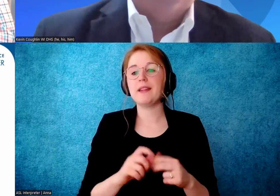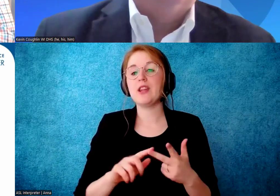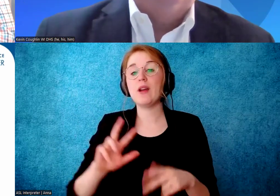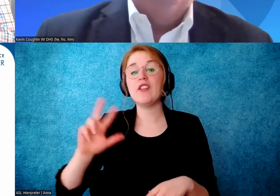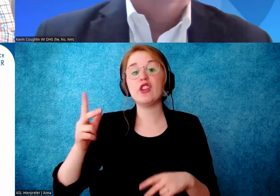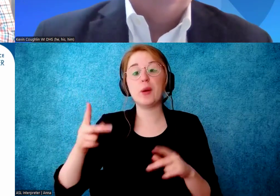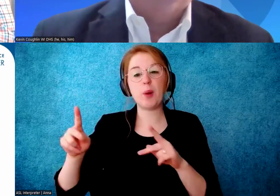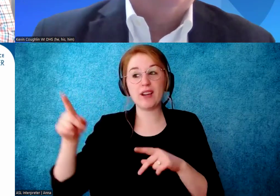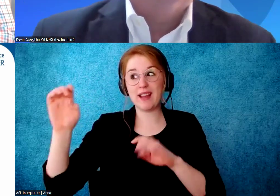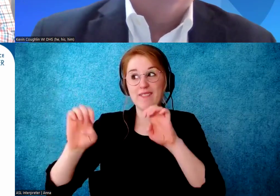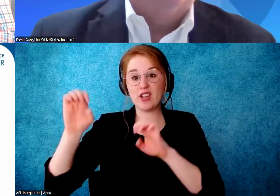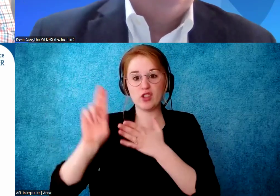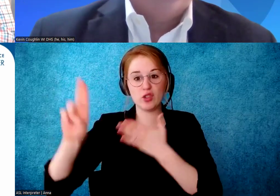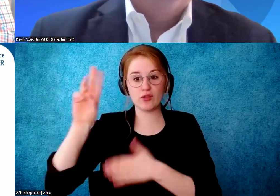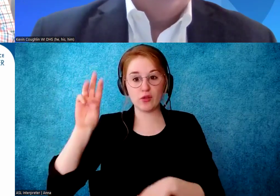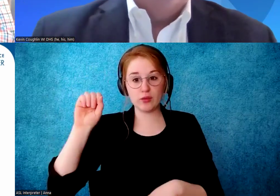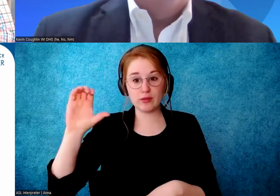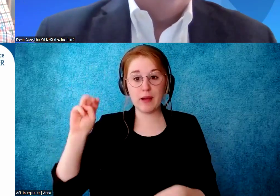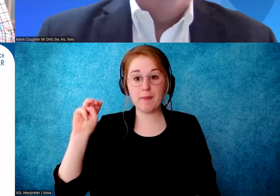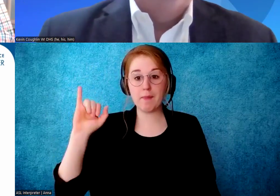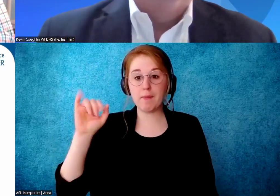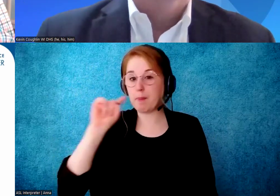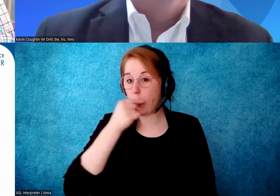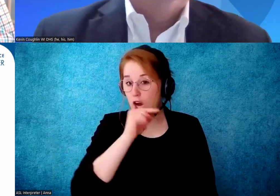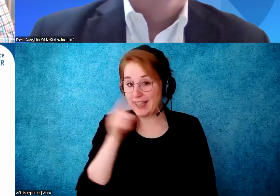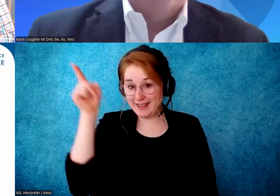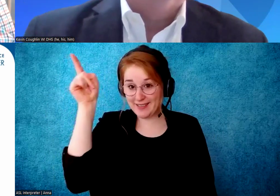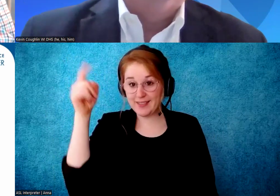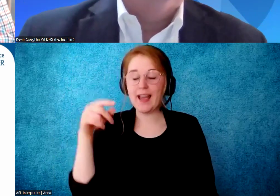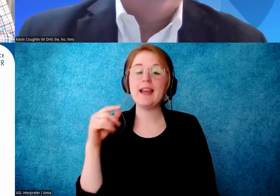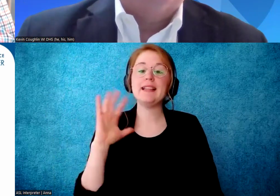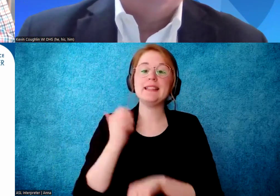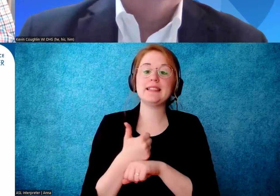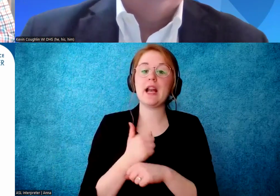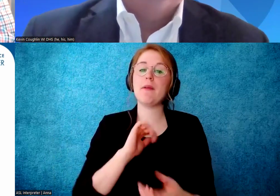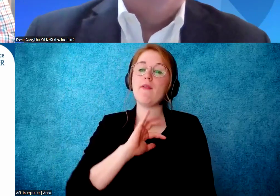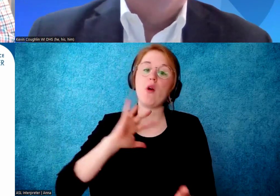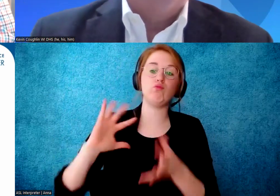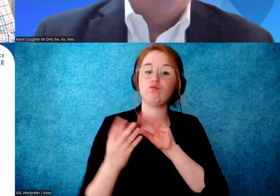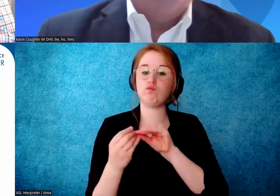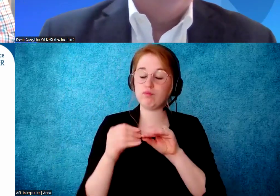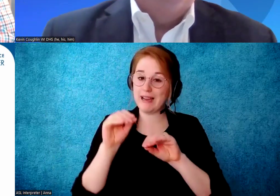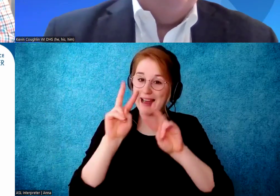by the University of Wisconsin Milwaukee. So they're going to be doing a qualitative and quantitative analysis of our program.